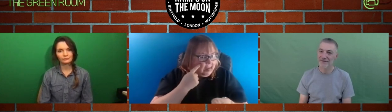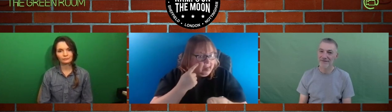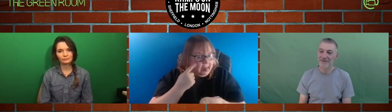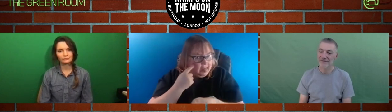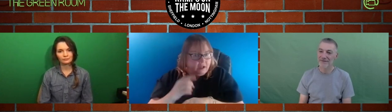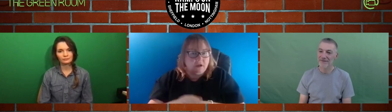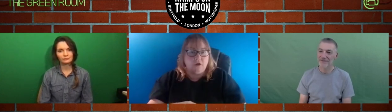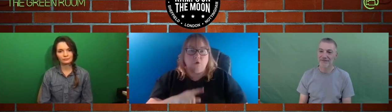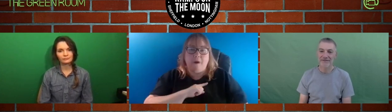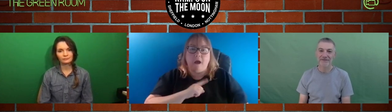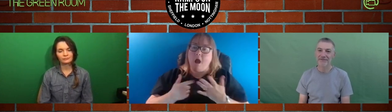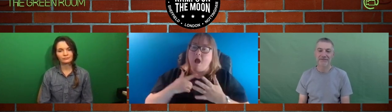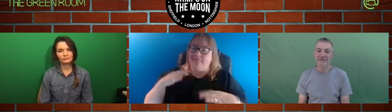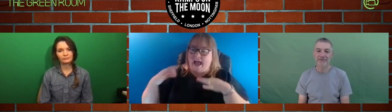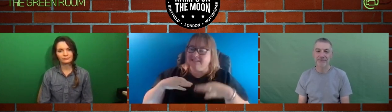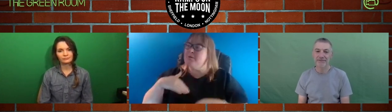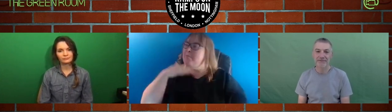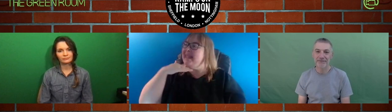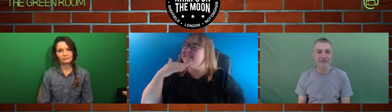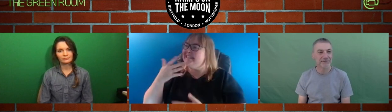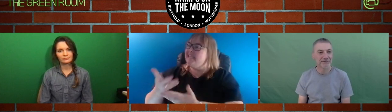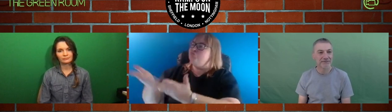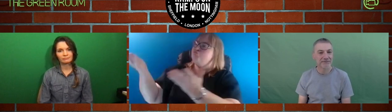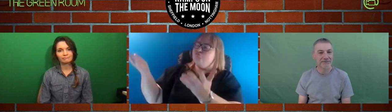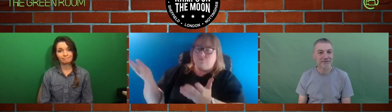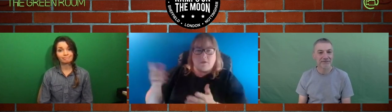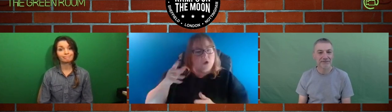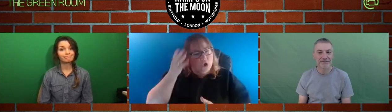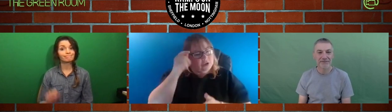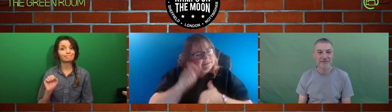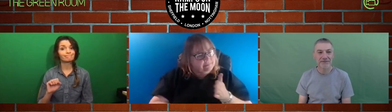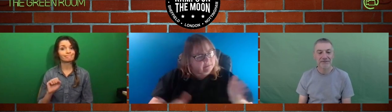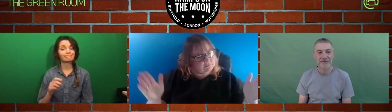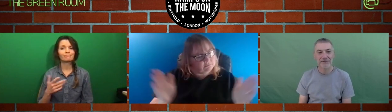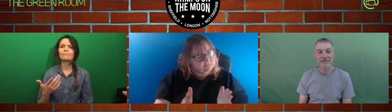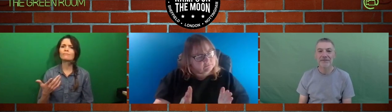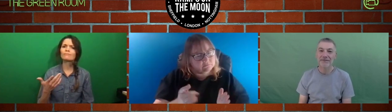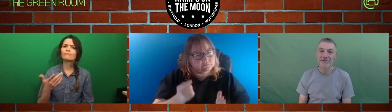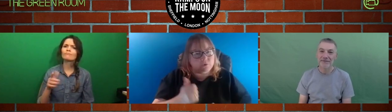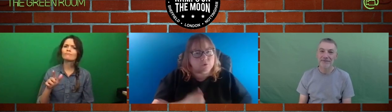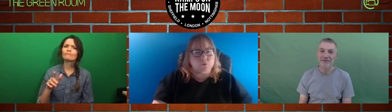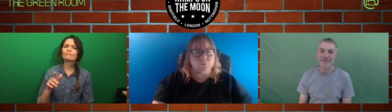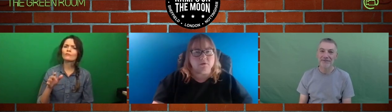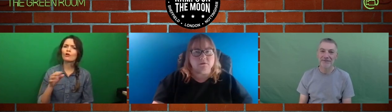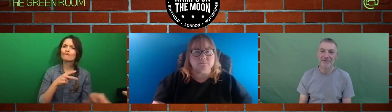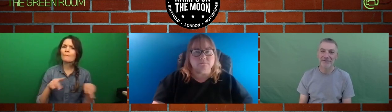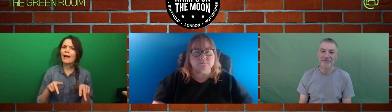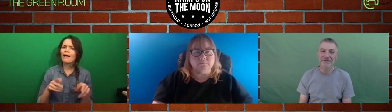actors so it's great. CLE: Yeah. So Rebekah let's now talk about your